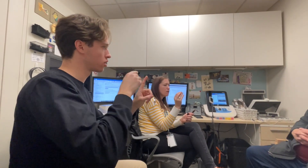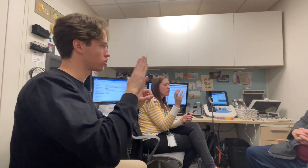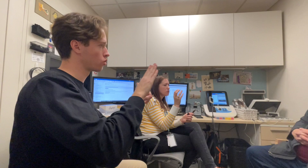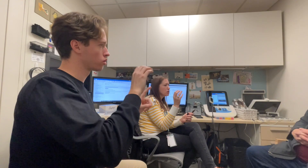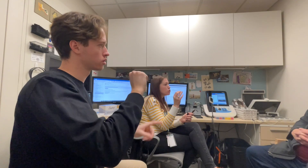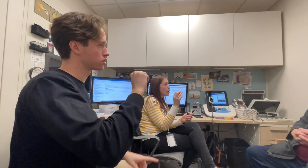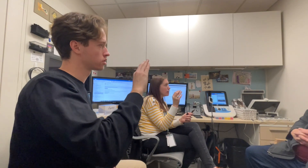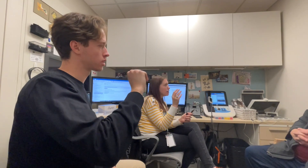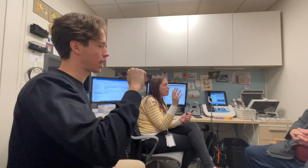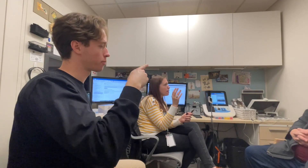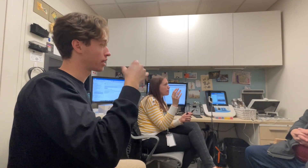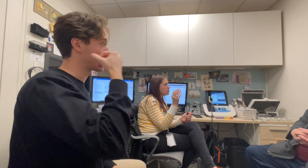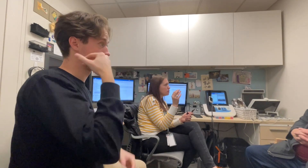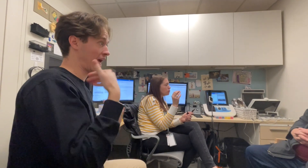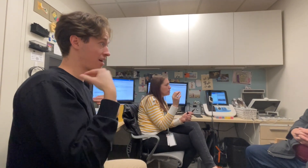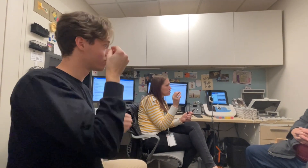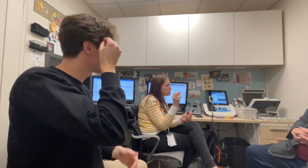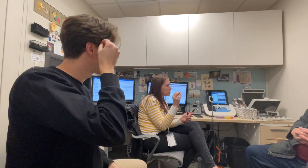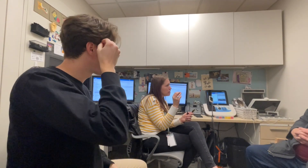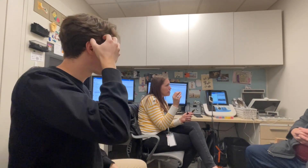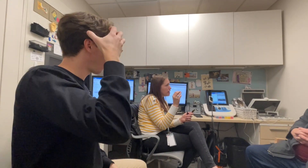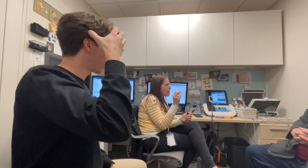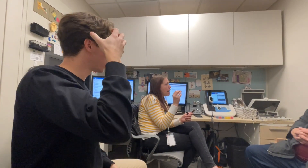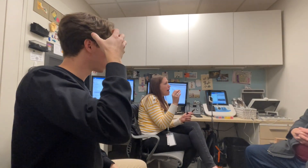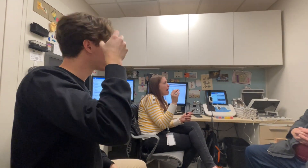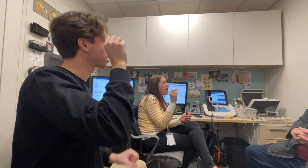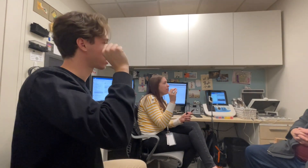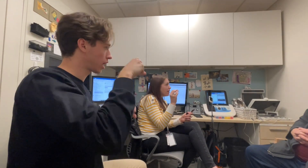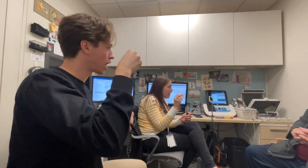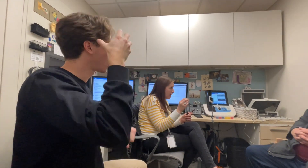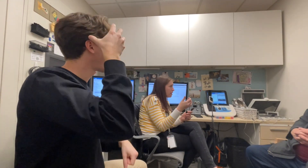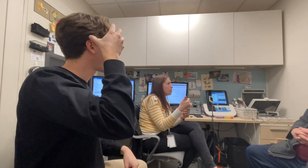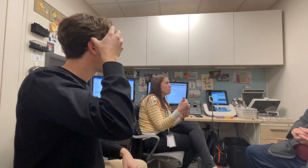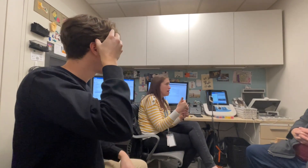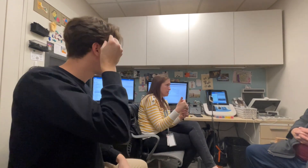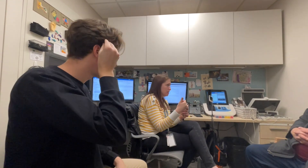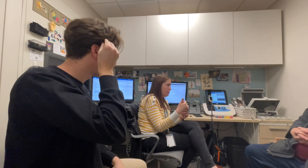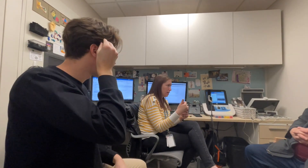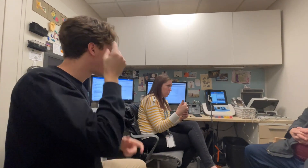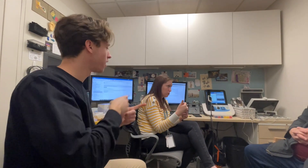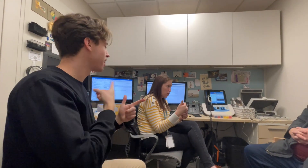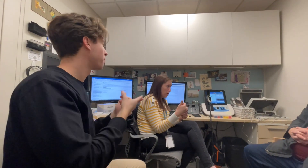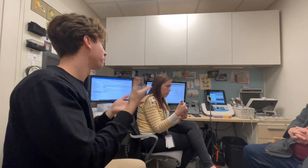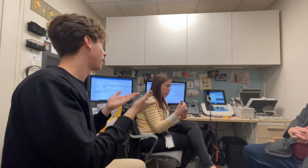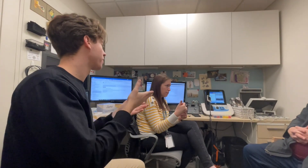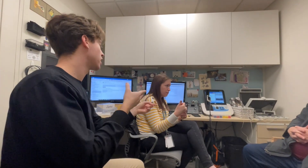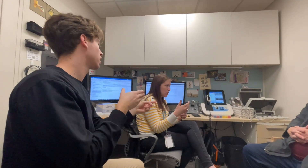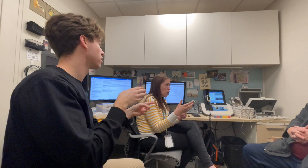if there's any swelling in there it can decrease and then maybe this magnet will be strong enough